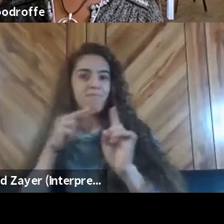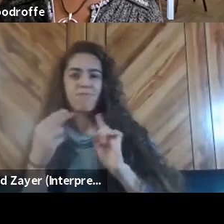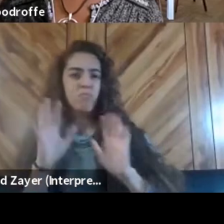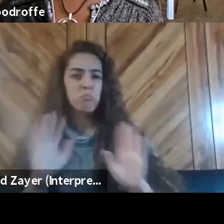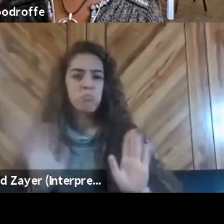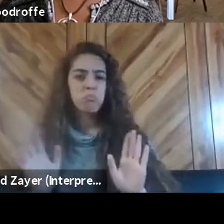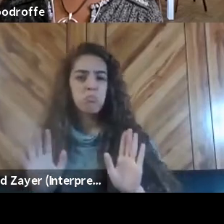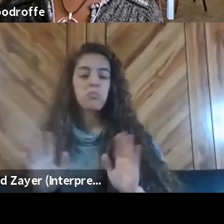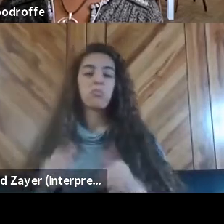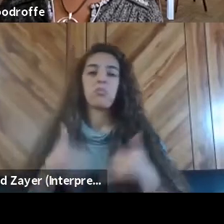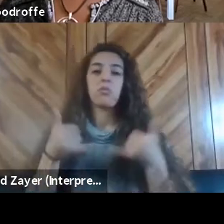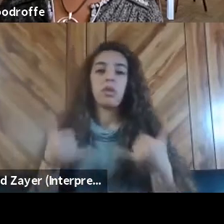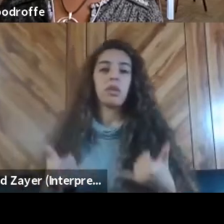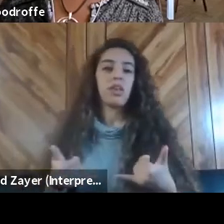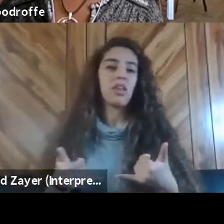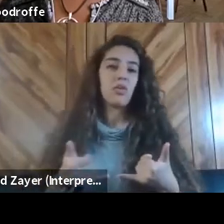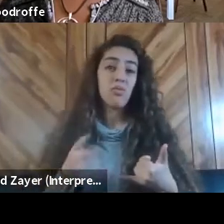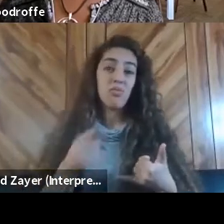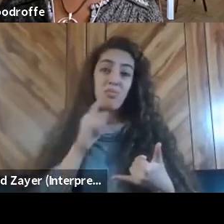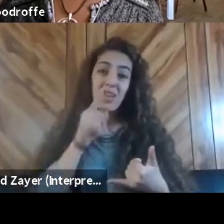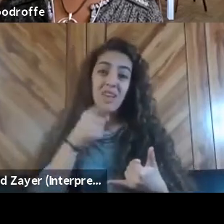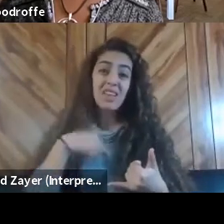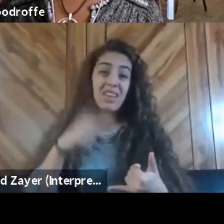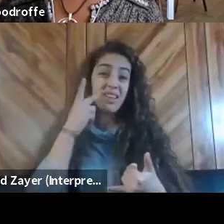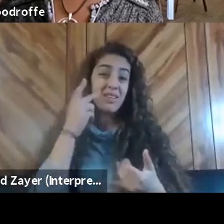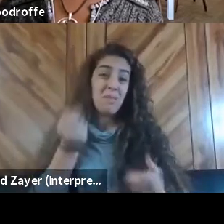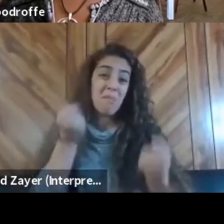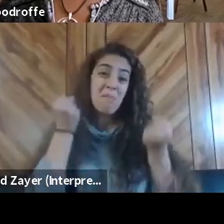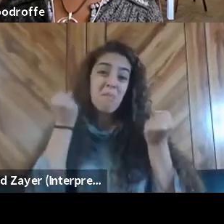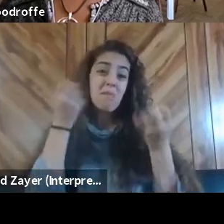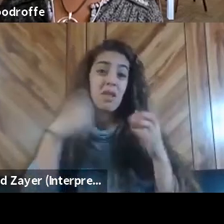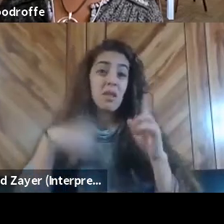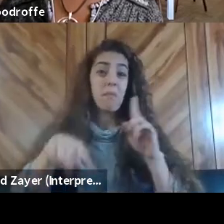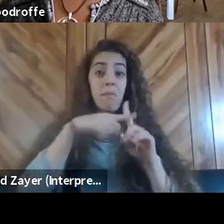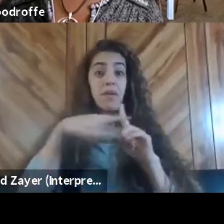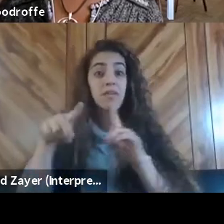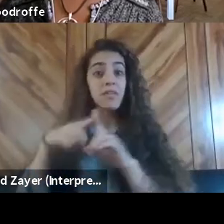need it so much so many positives with him. I mean, he